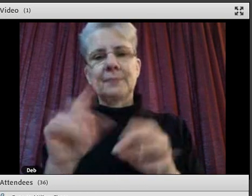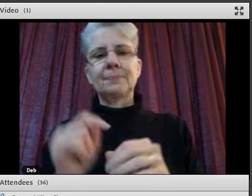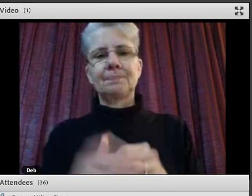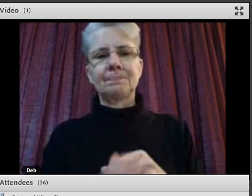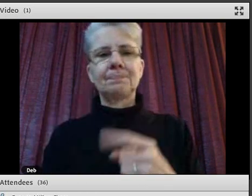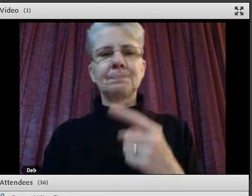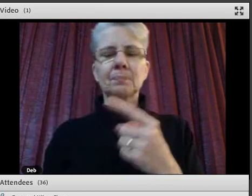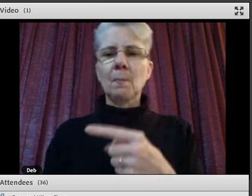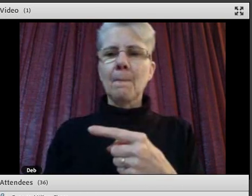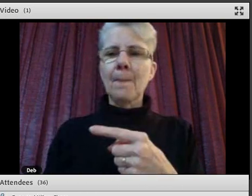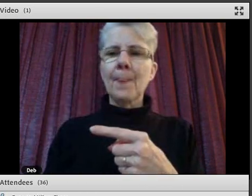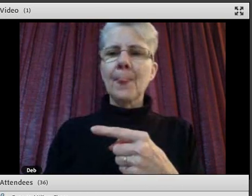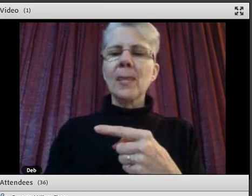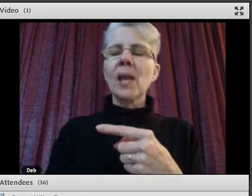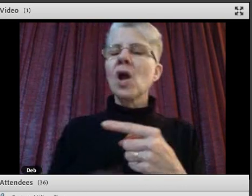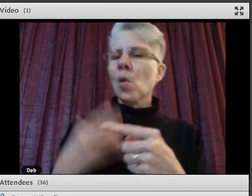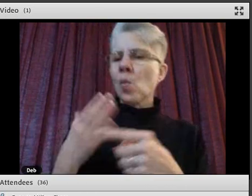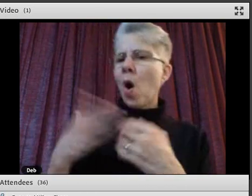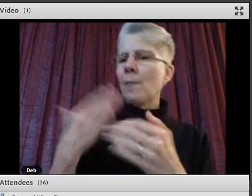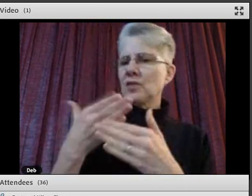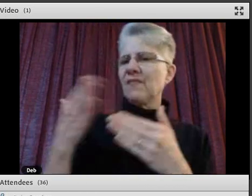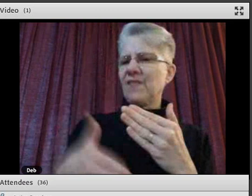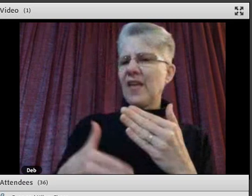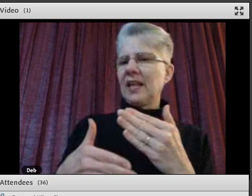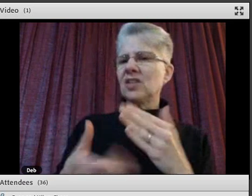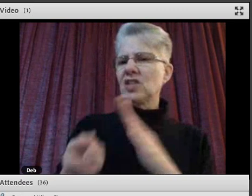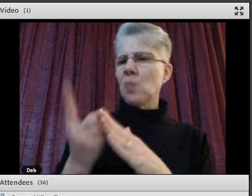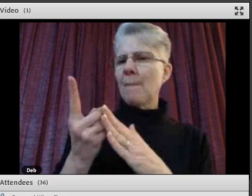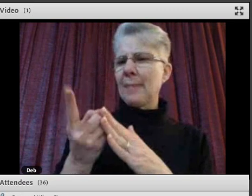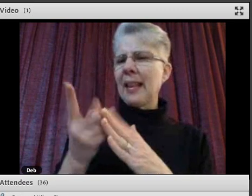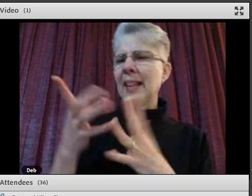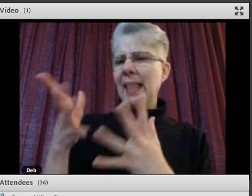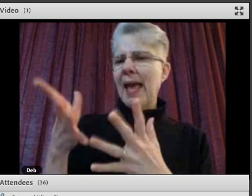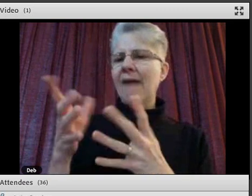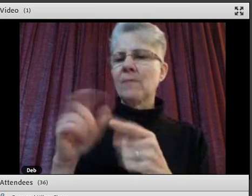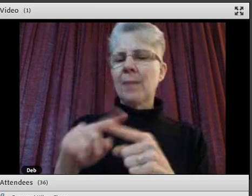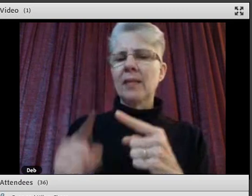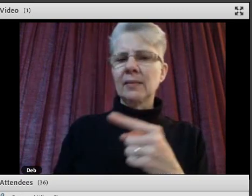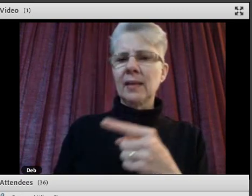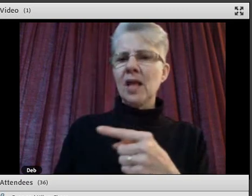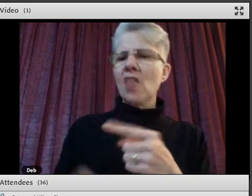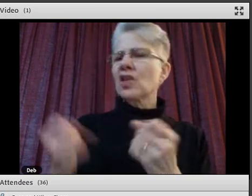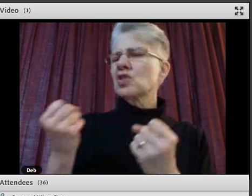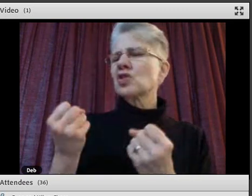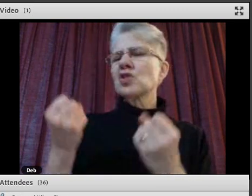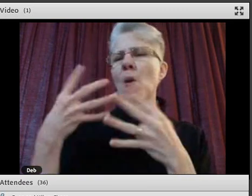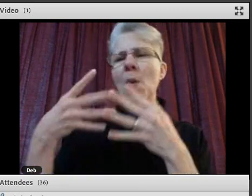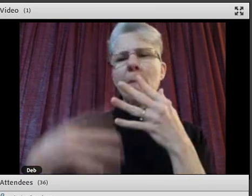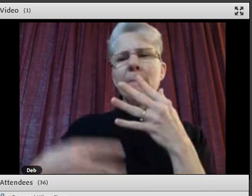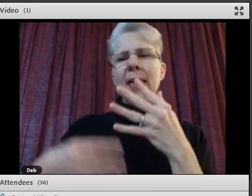So definitely, definitely worth it. Ryan: We're getting ready to wrap up here, just a minute left.